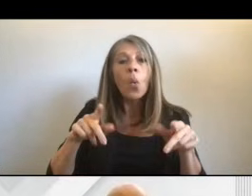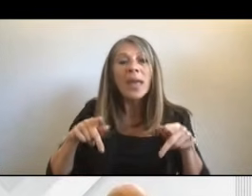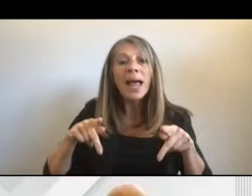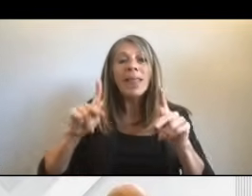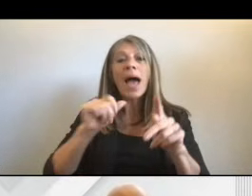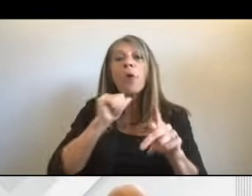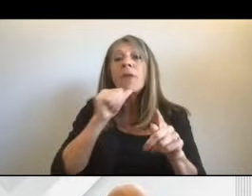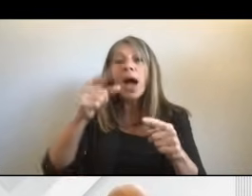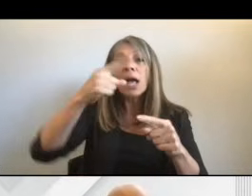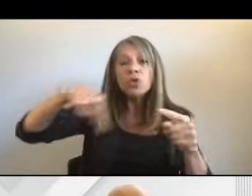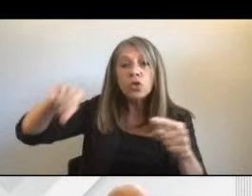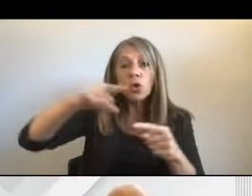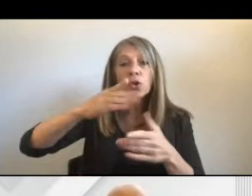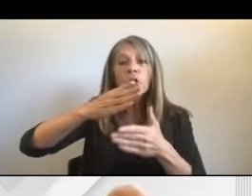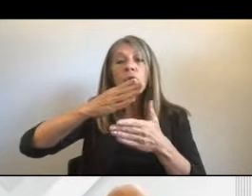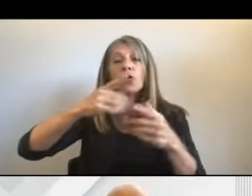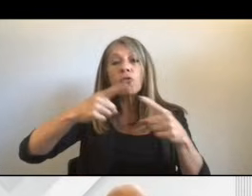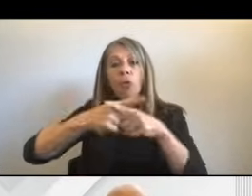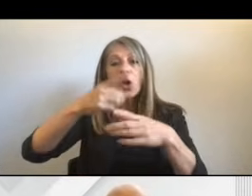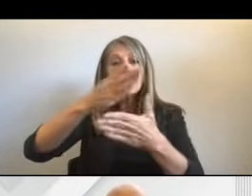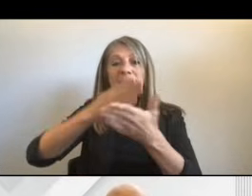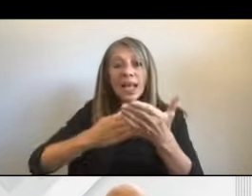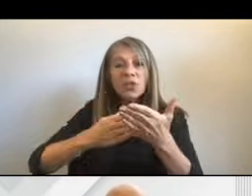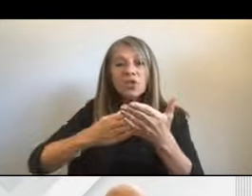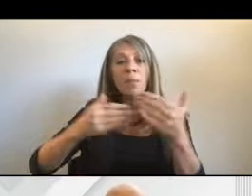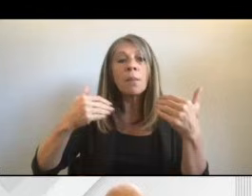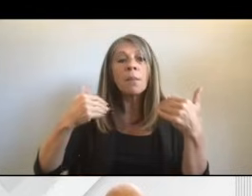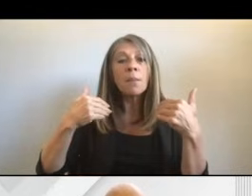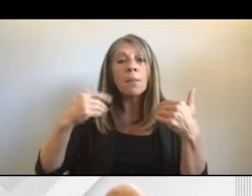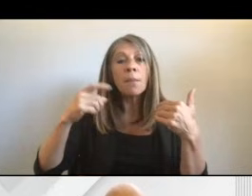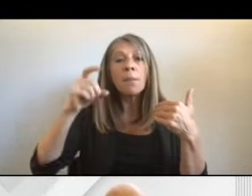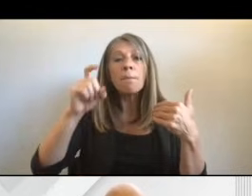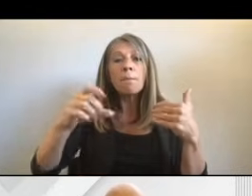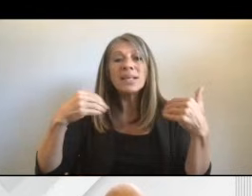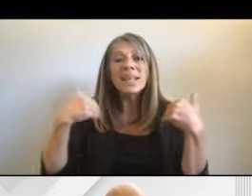cross-section; that handrail gripping surface with a non-circular cross-section must have